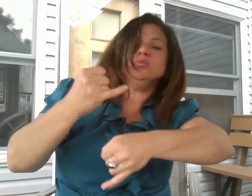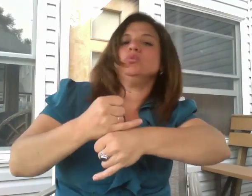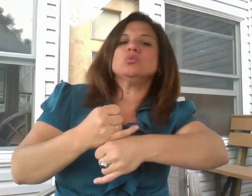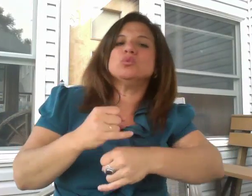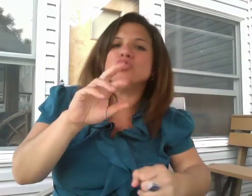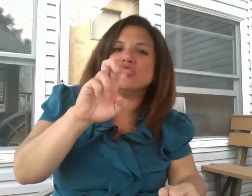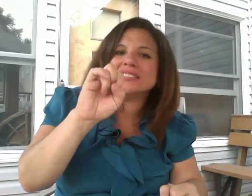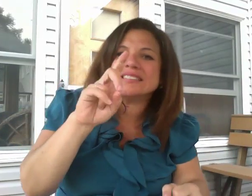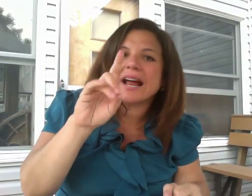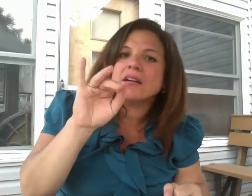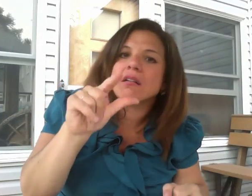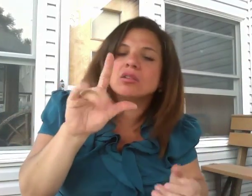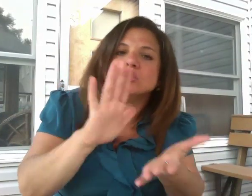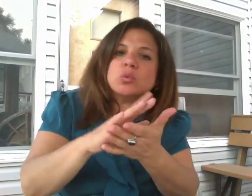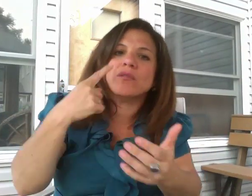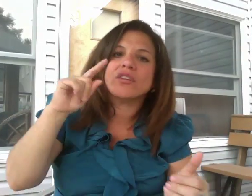but that doesn’t describe the residential schools for the Deaf. 0:07:34.210,0:06:48.270 You know, when looking in their website, if you sign up for membership, do you know what would happen to your name? They will use your name in their mailing